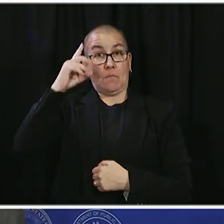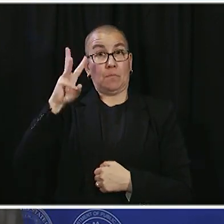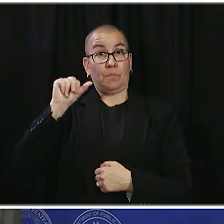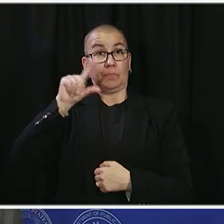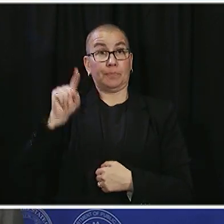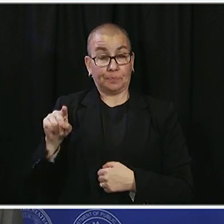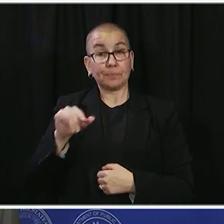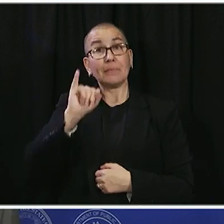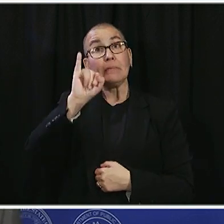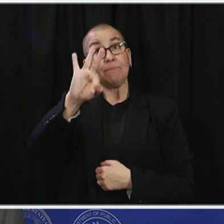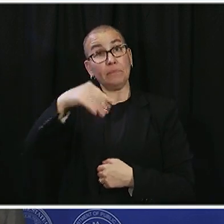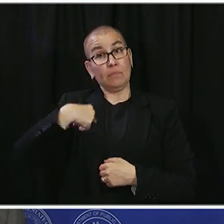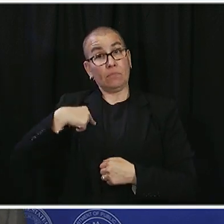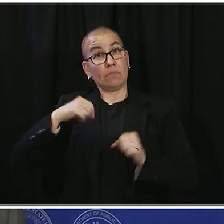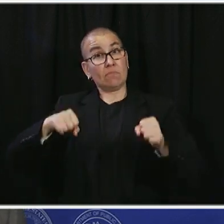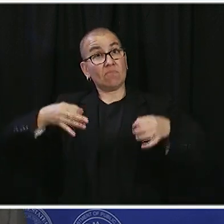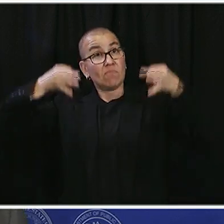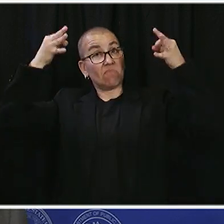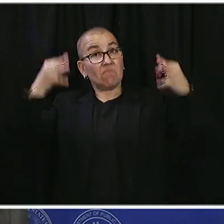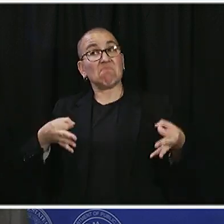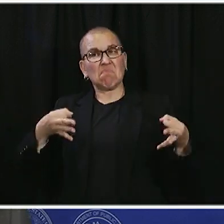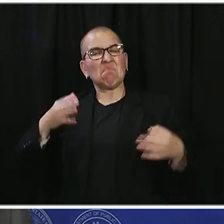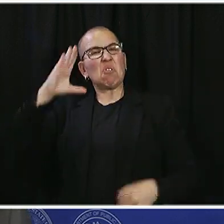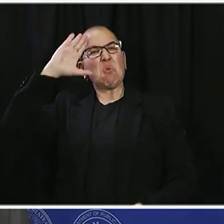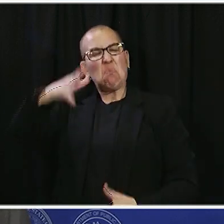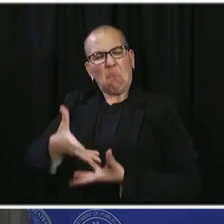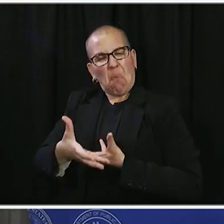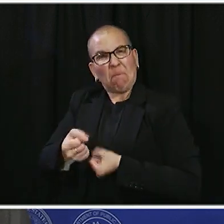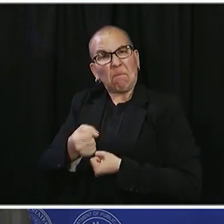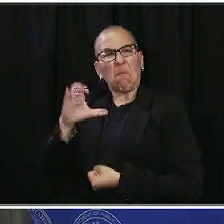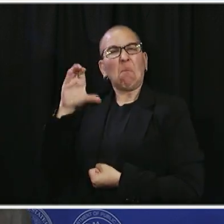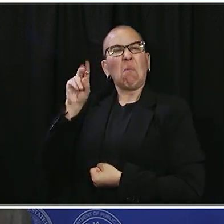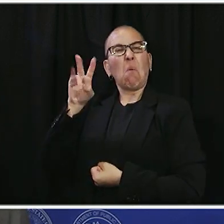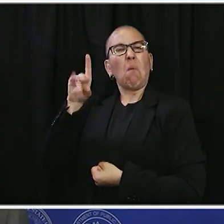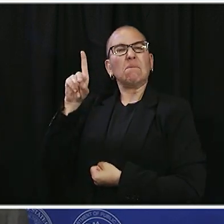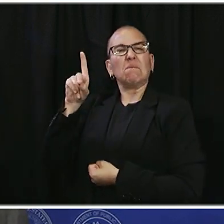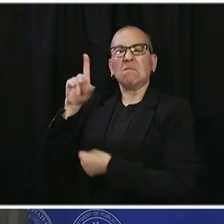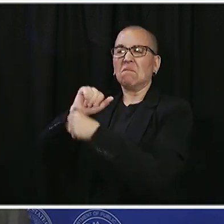≫ WELL, AND AGAIN, IF IT WAS CERTAINLY UP TO ME, WE WOULDN'T HAVE CORONAVIRUS AND WE'D HAVE EVERYTHING OPEN.